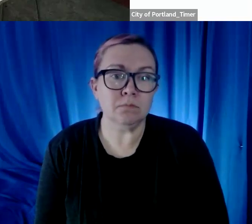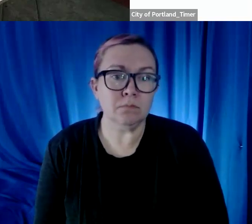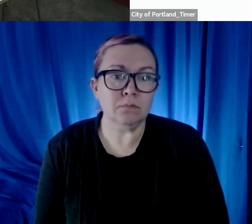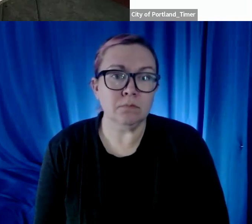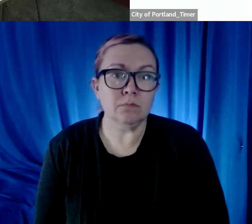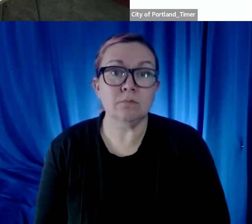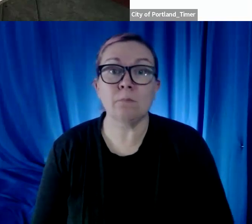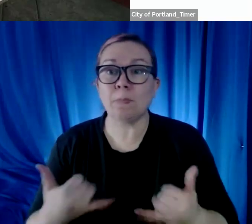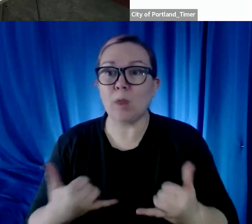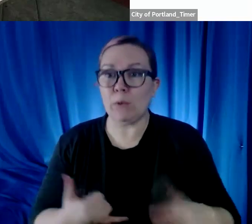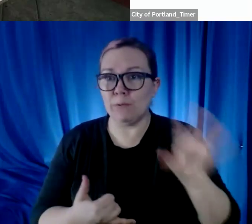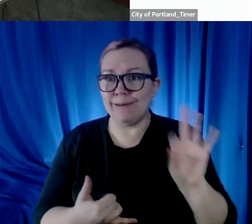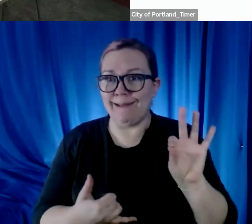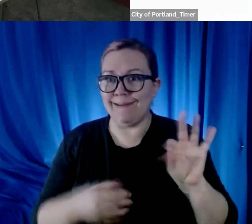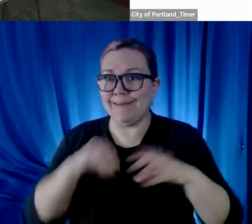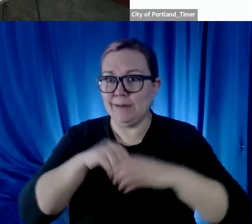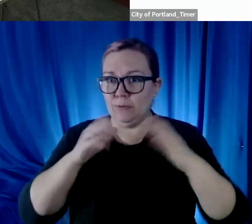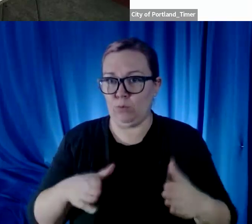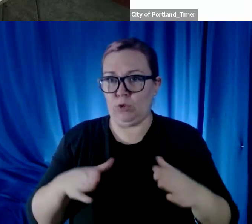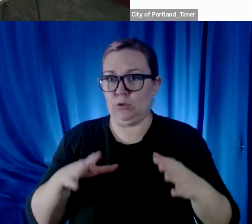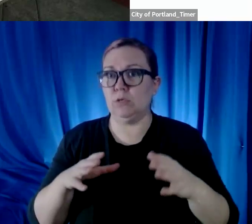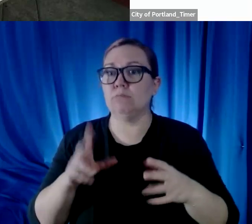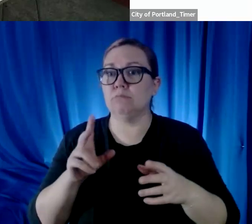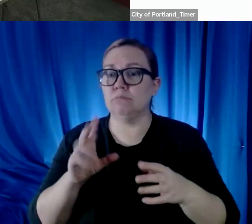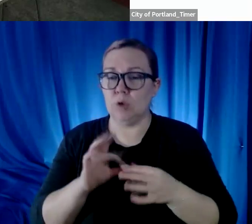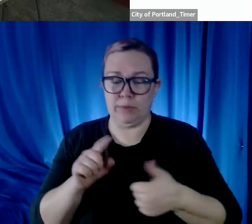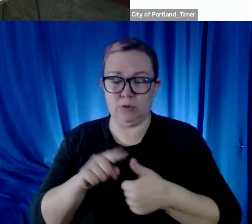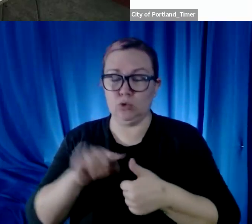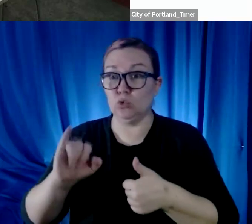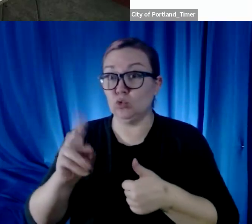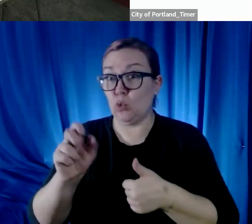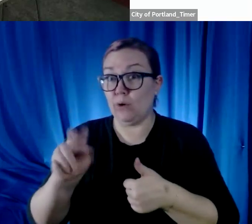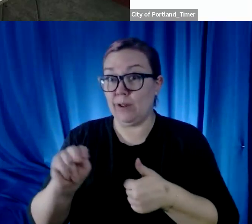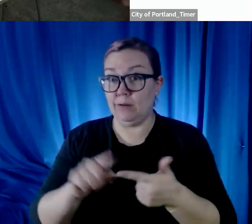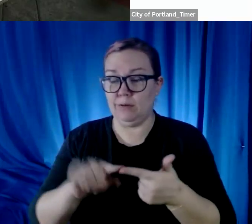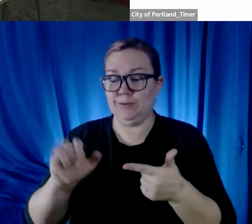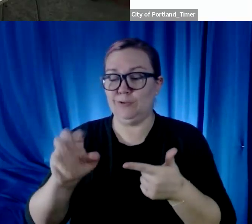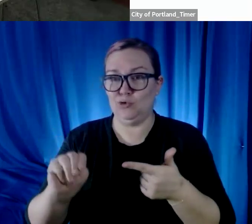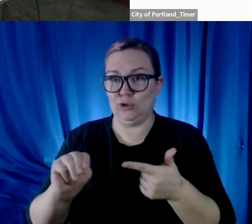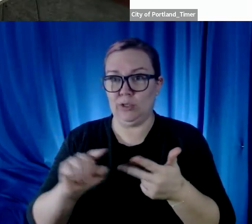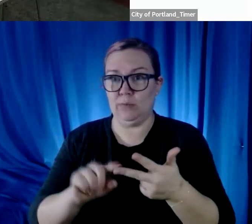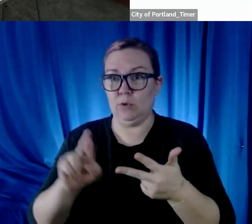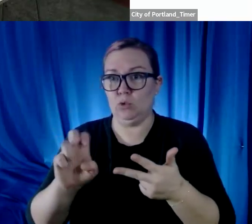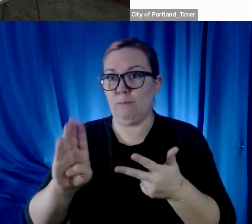And now we'll take nine in-person folks. Jordan Lewis. Jim Labby, Rebecca Jacobson.